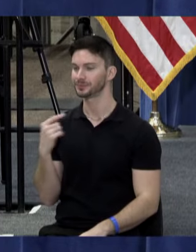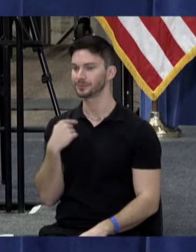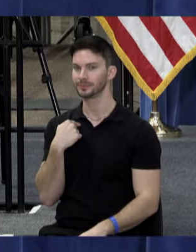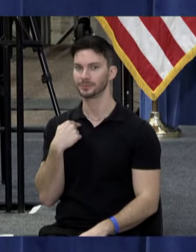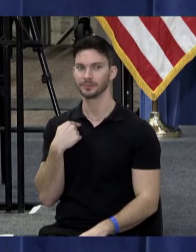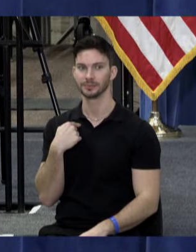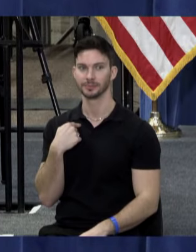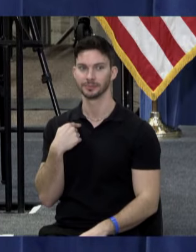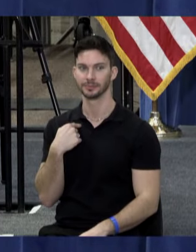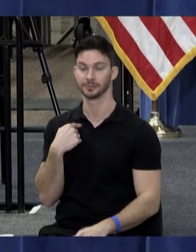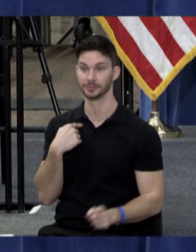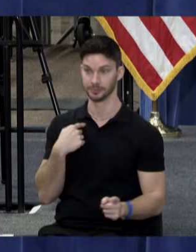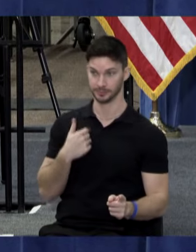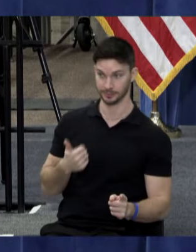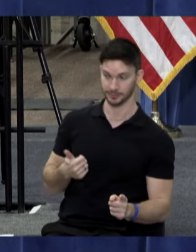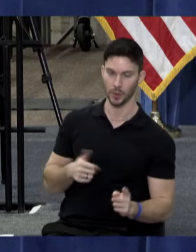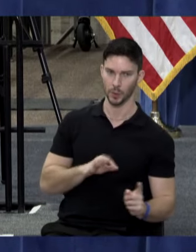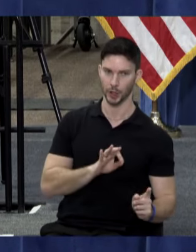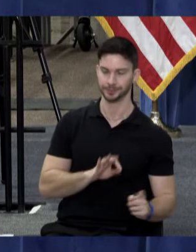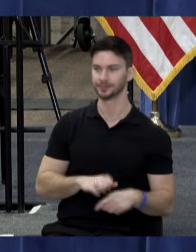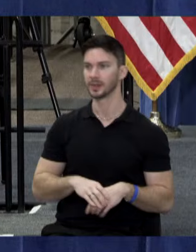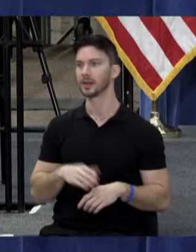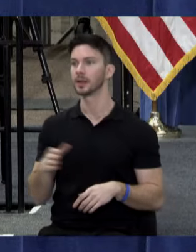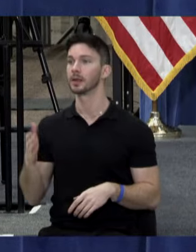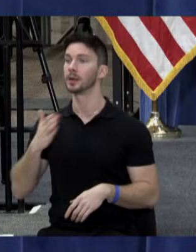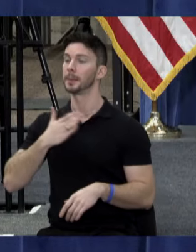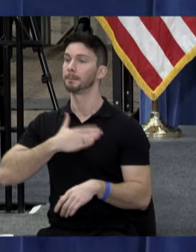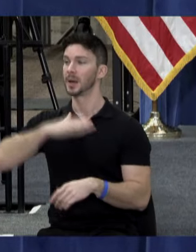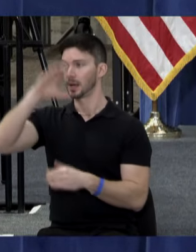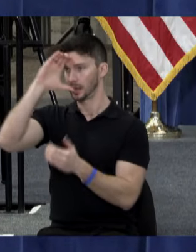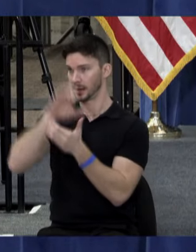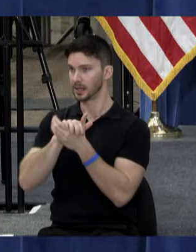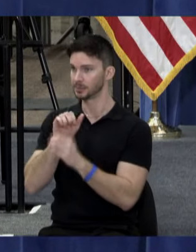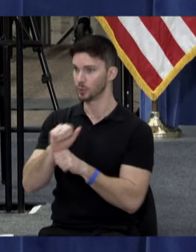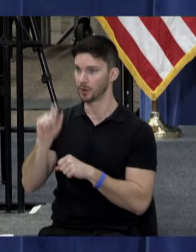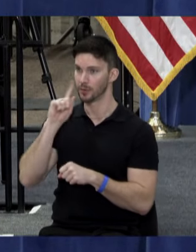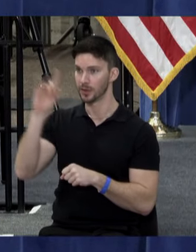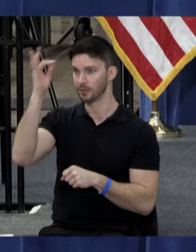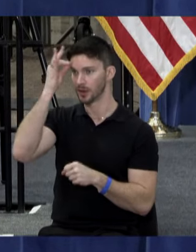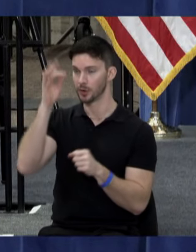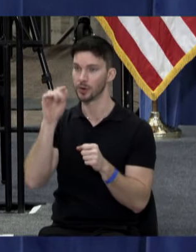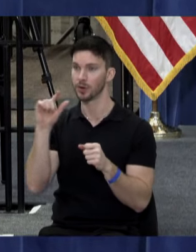okay. My husband worked for the federal government and he was an IT specialist for